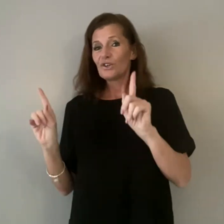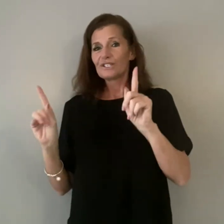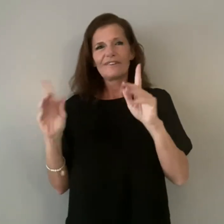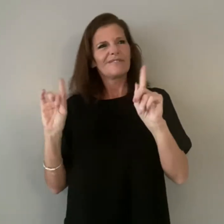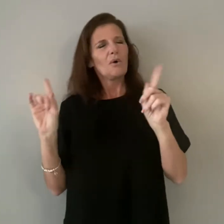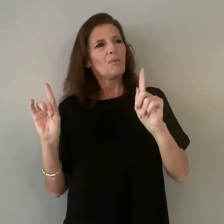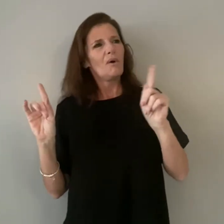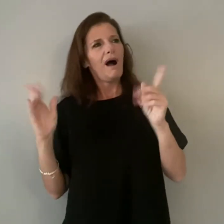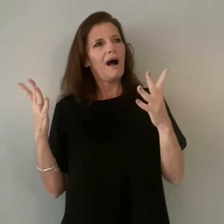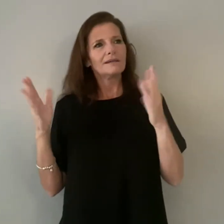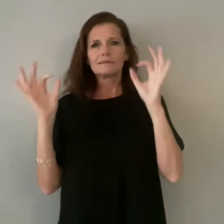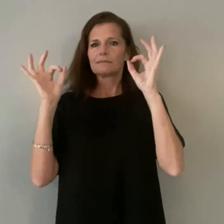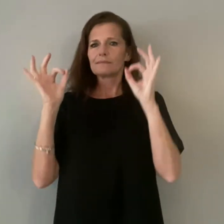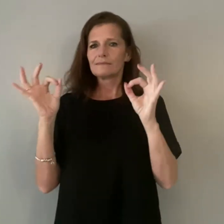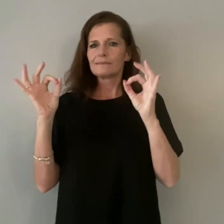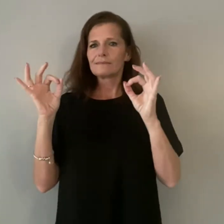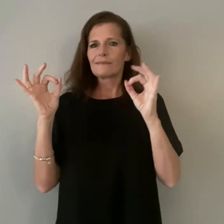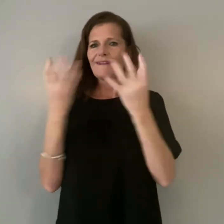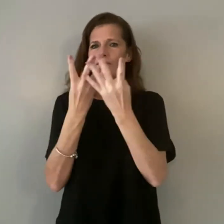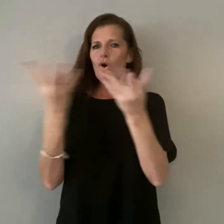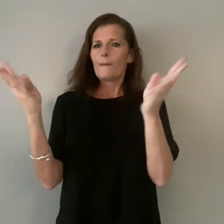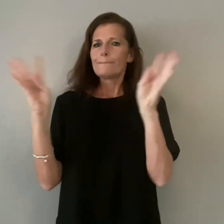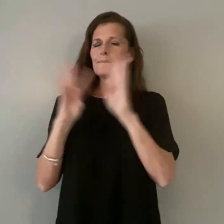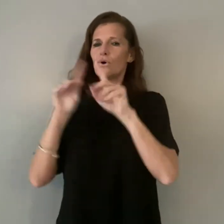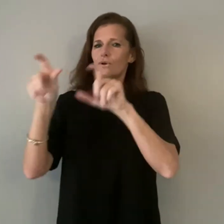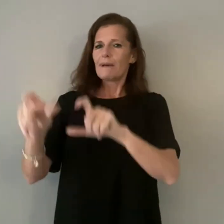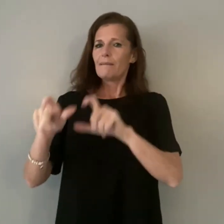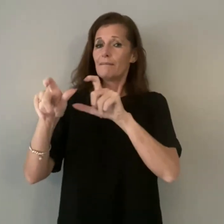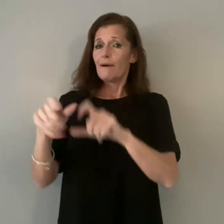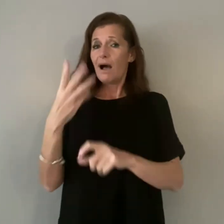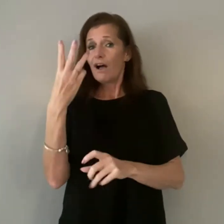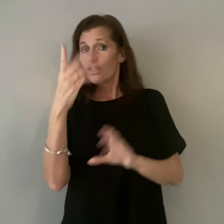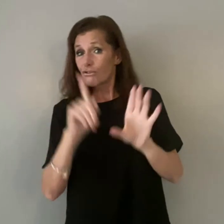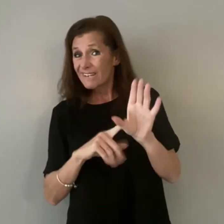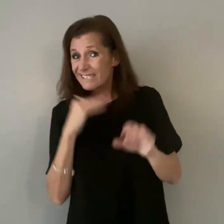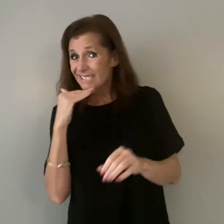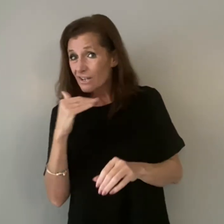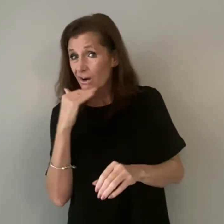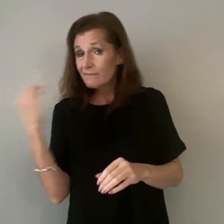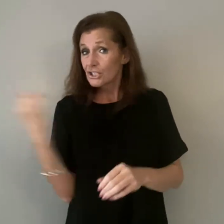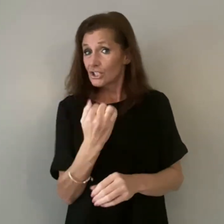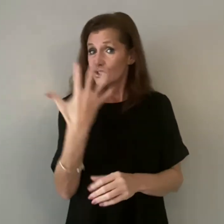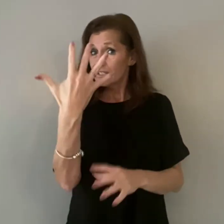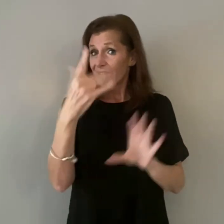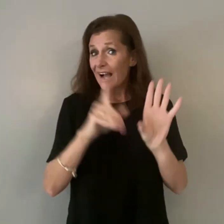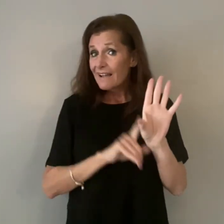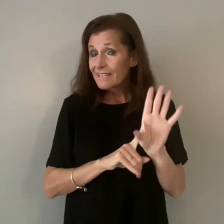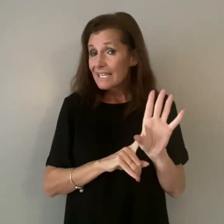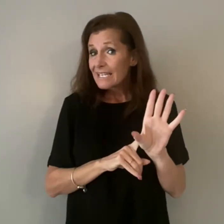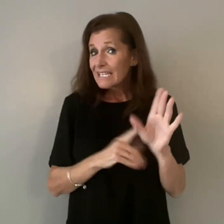like what is the cycle? What is the optimum cycle for board members? Is three years enough, should it be more like five and